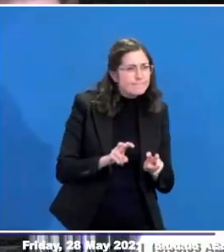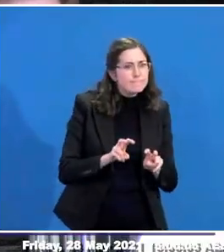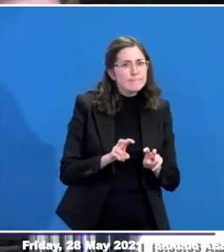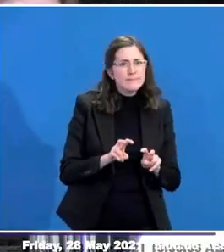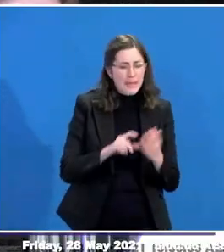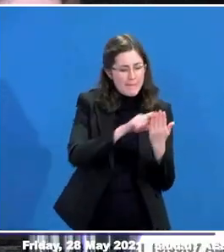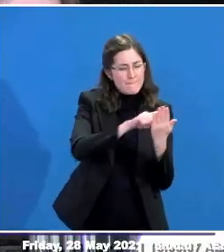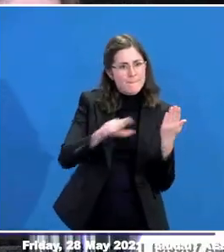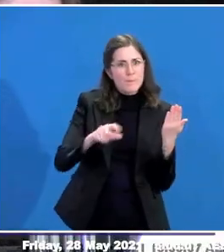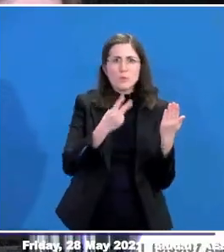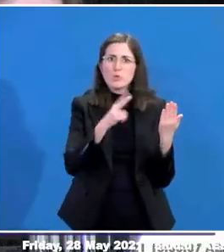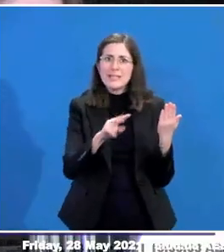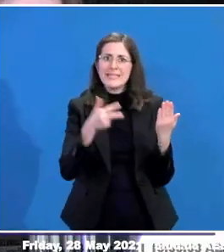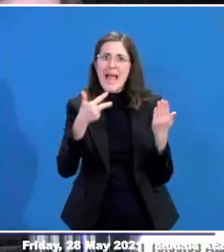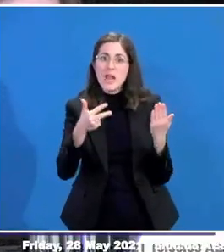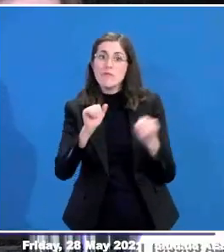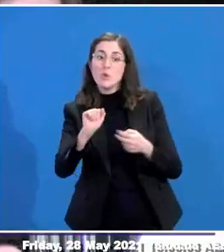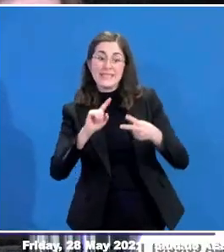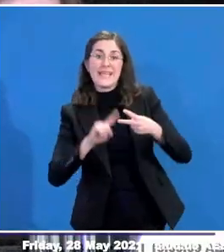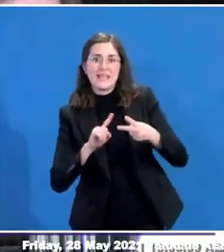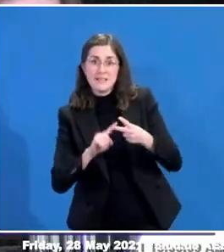28 of your supplementary statement.